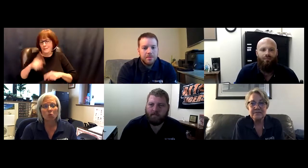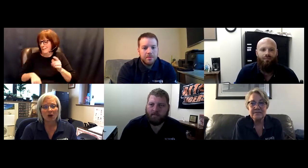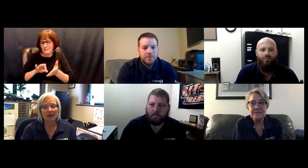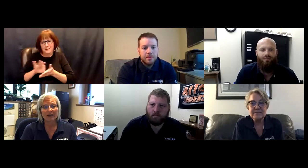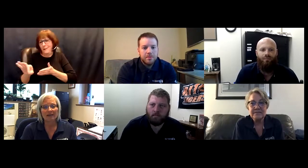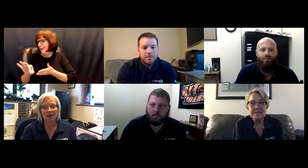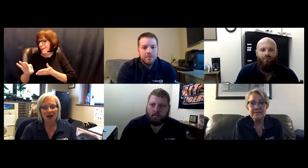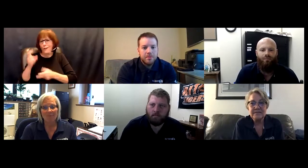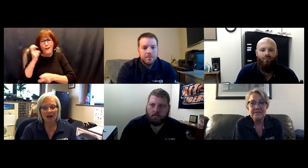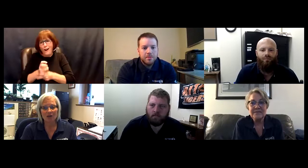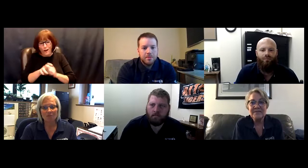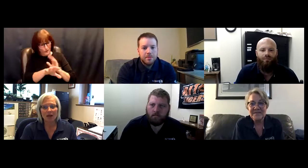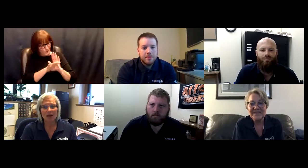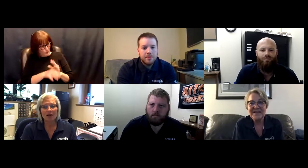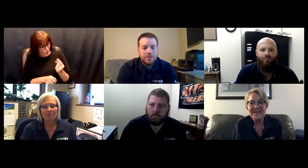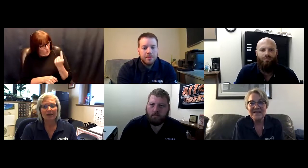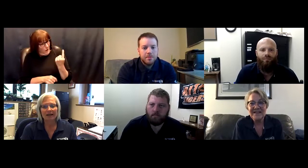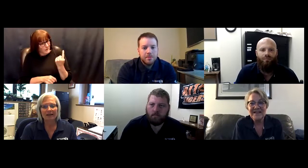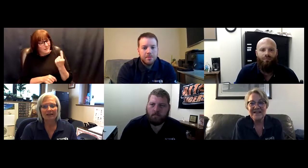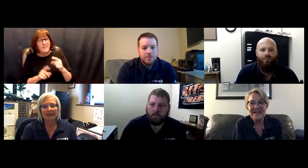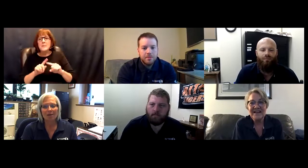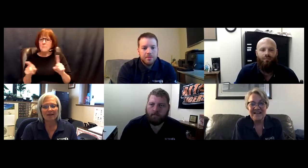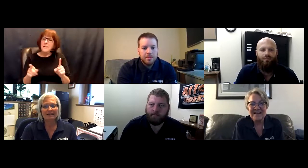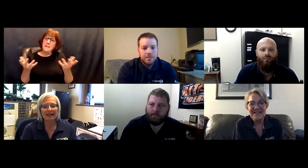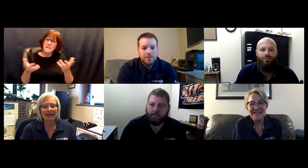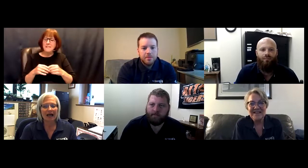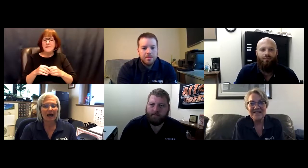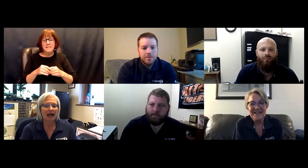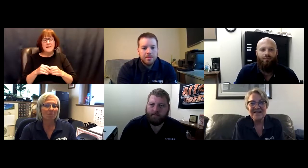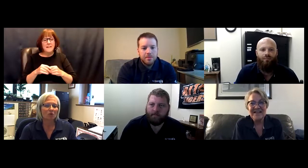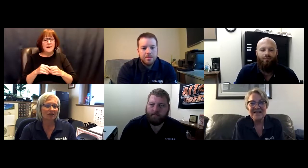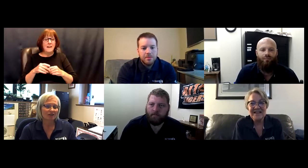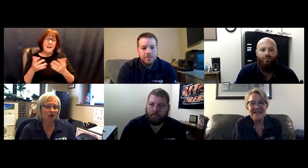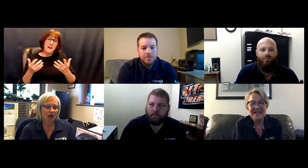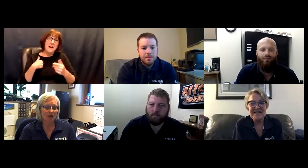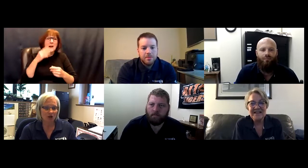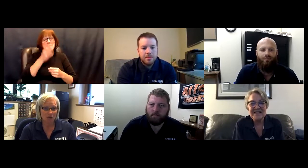one to talk about but that being said I'm going to talk about a conference